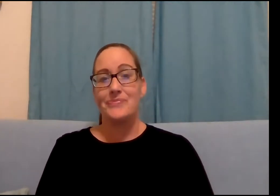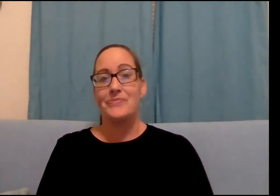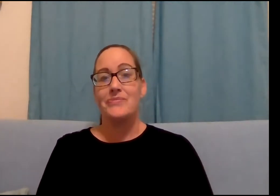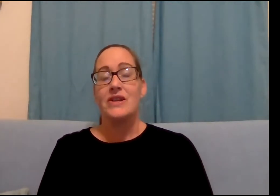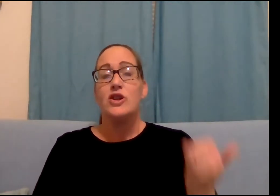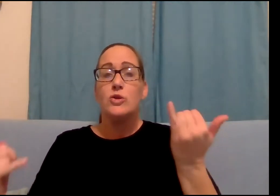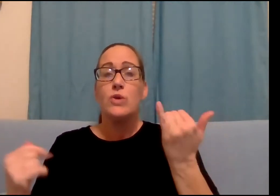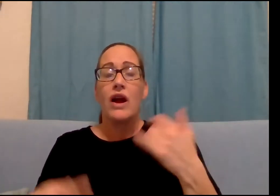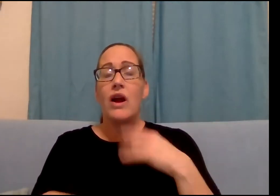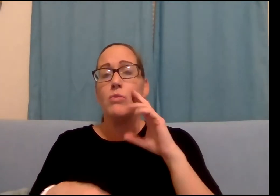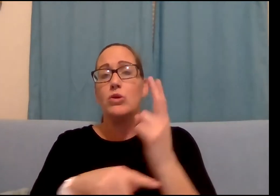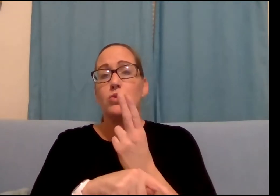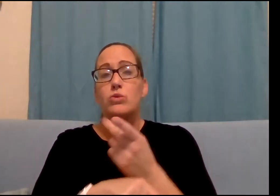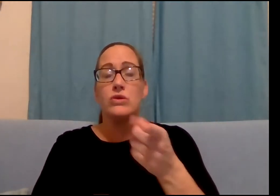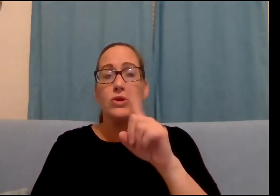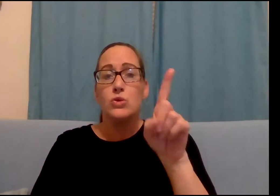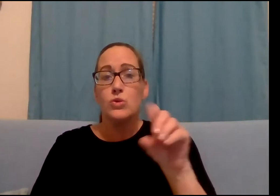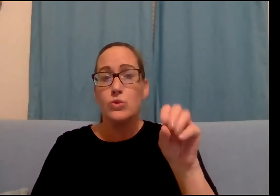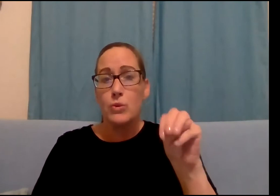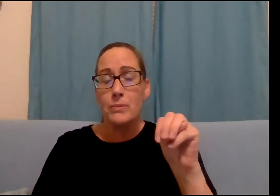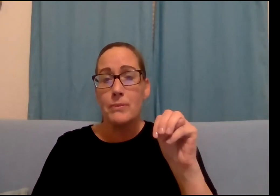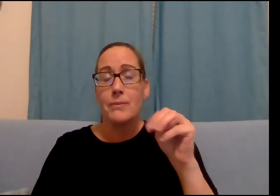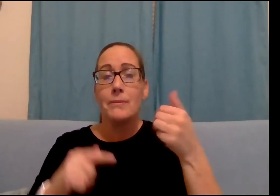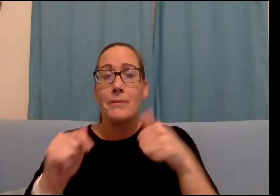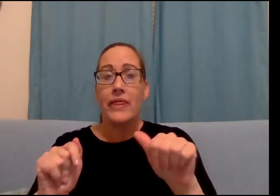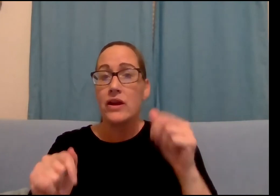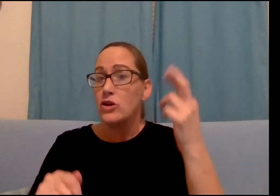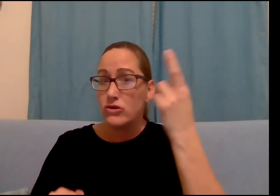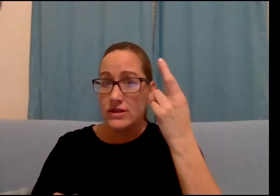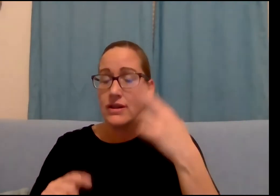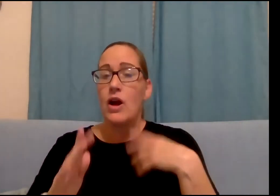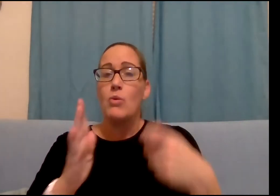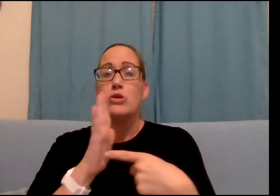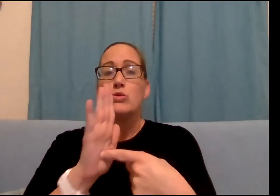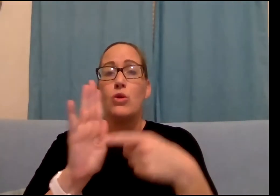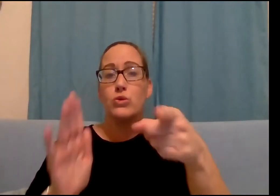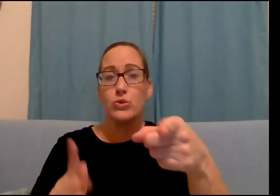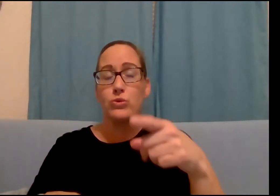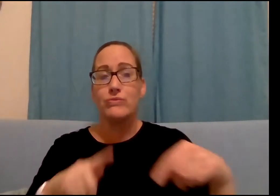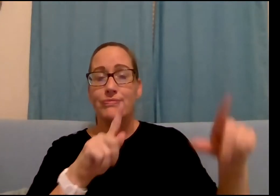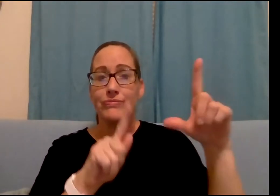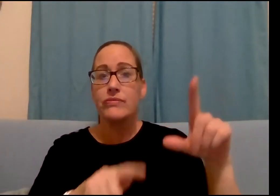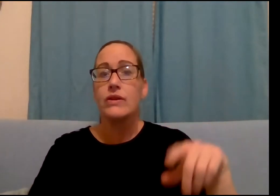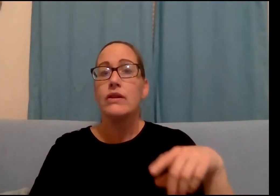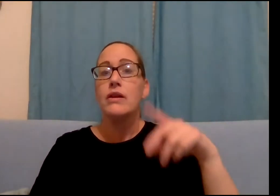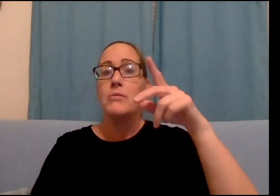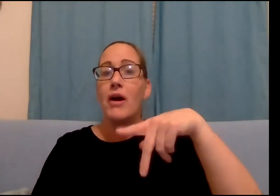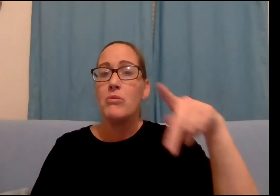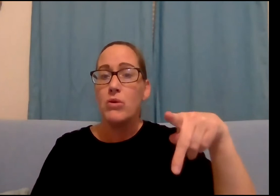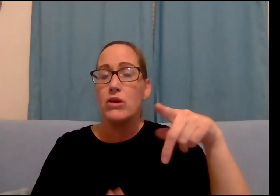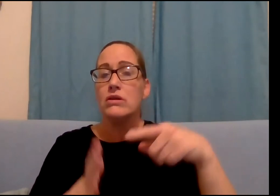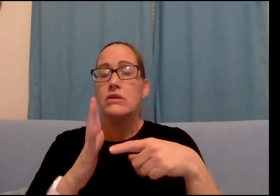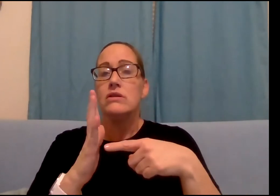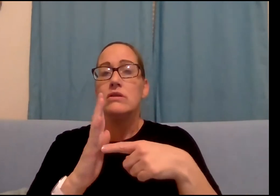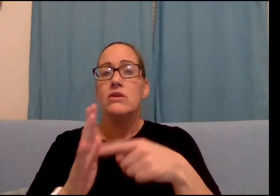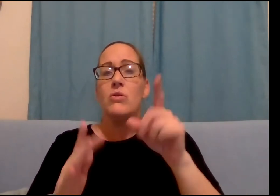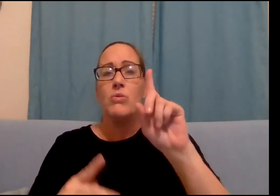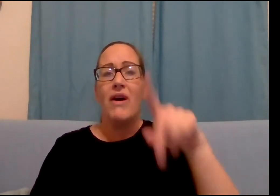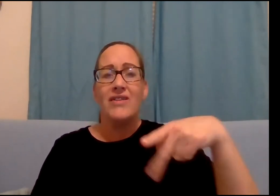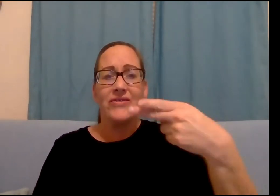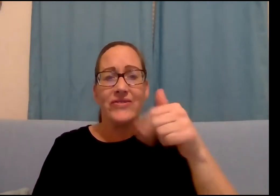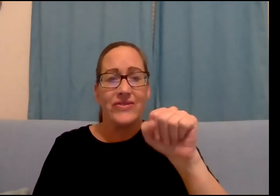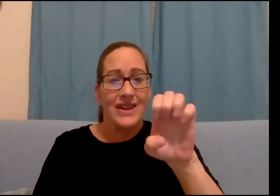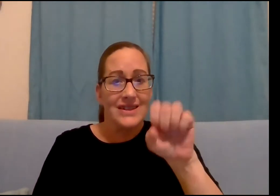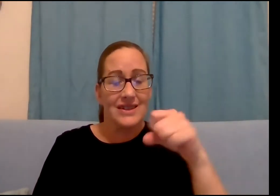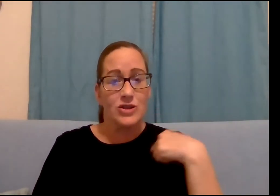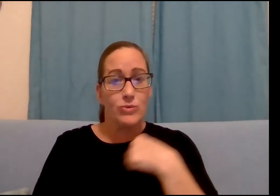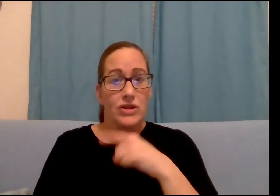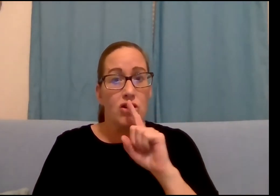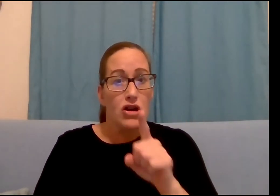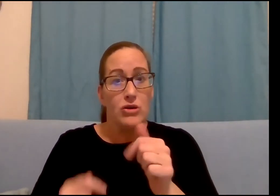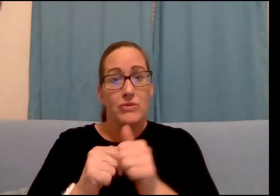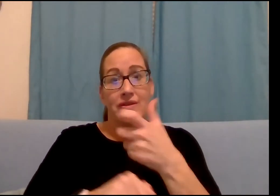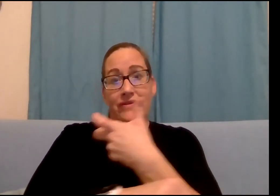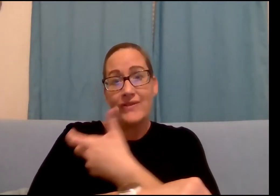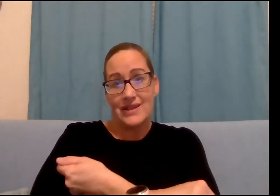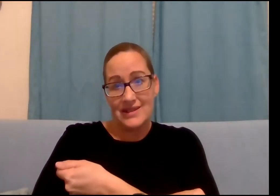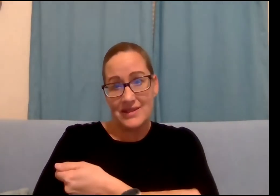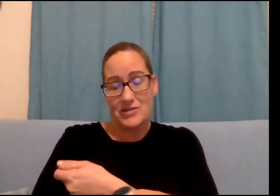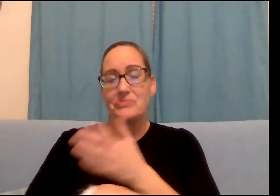Today, I am going to use the Zoom method because I would like to show you PowerPoint on Phases we are on with the vaccine.